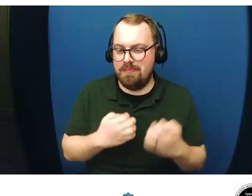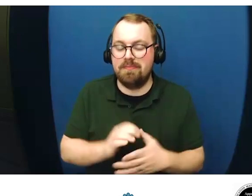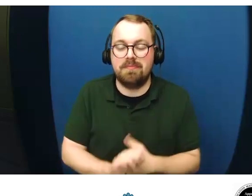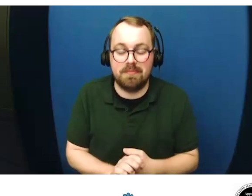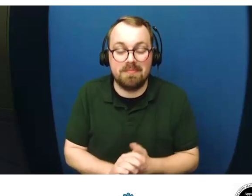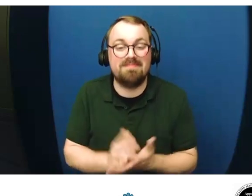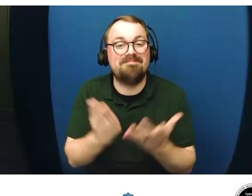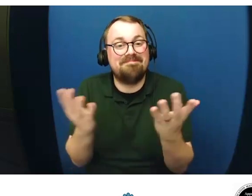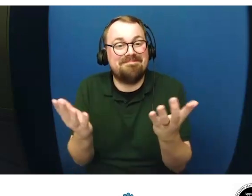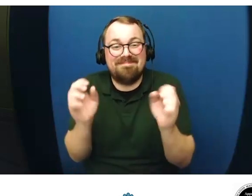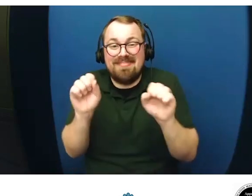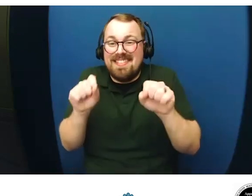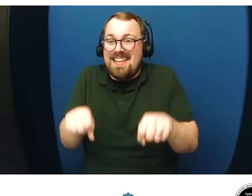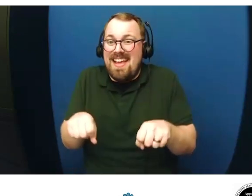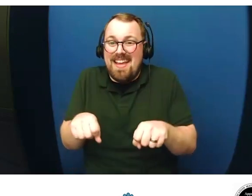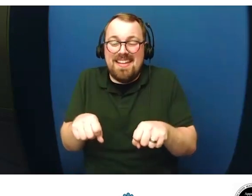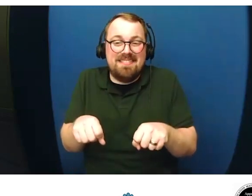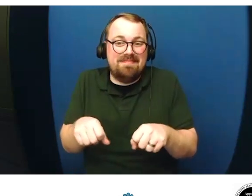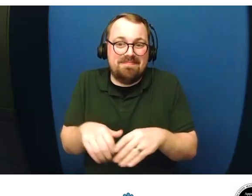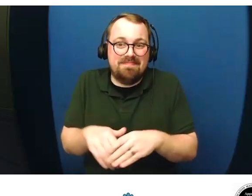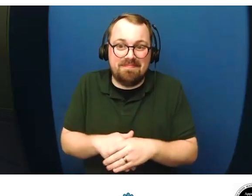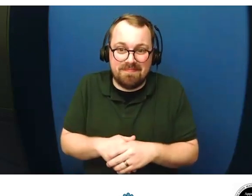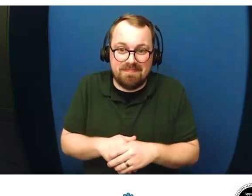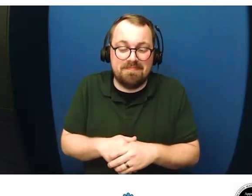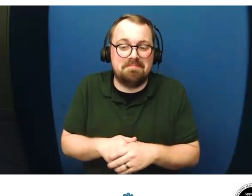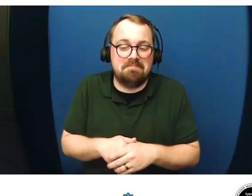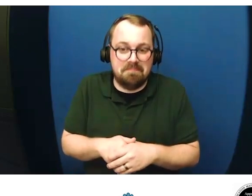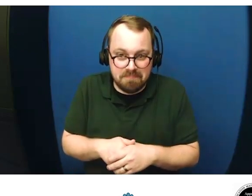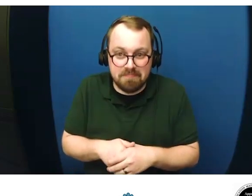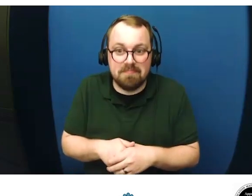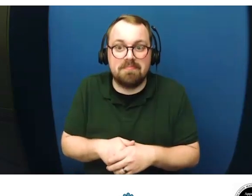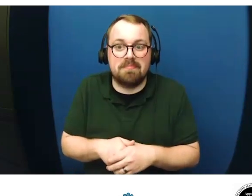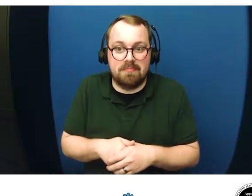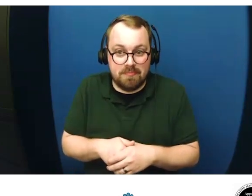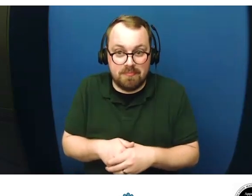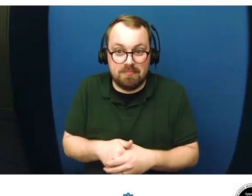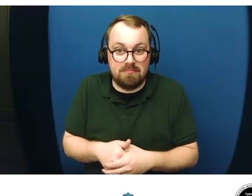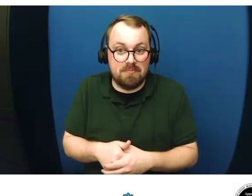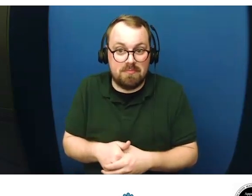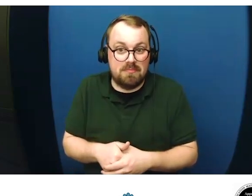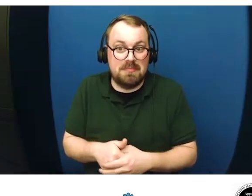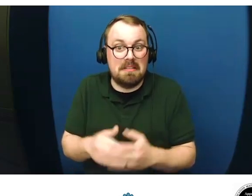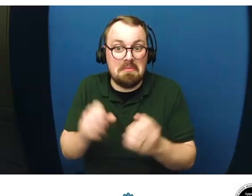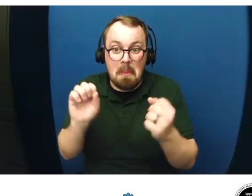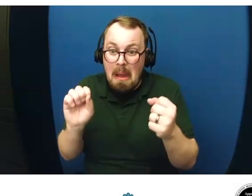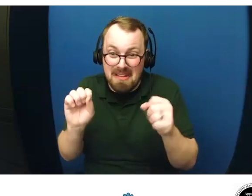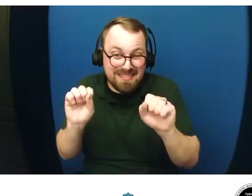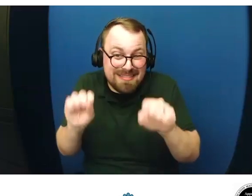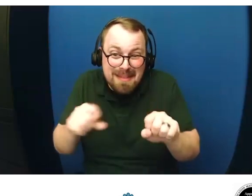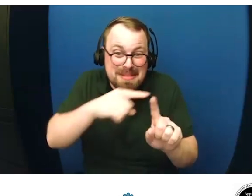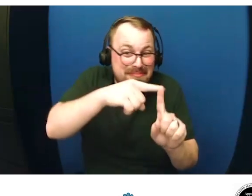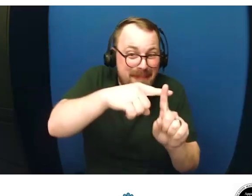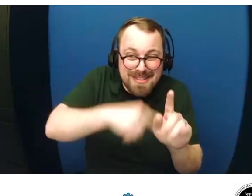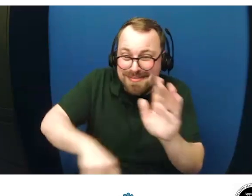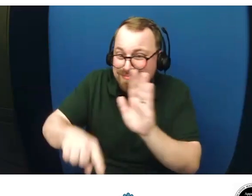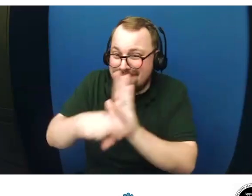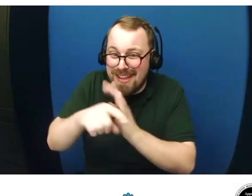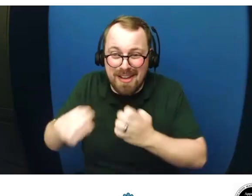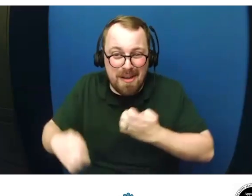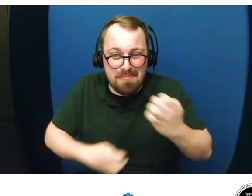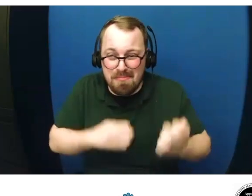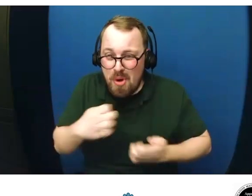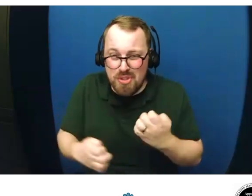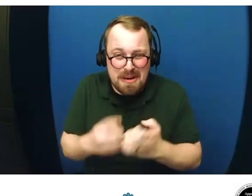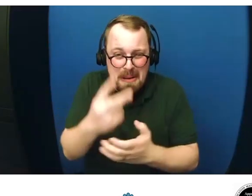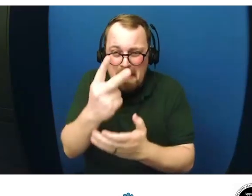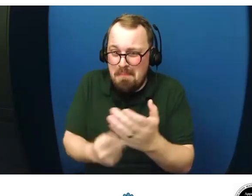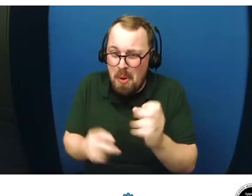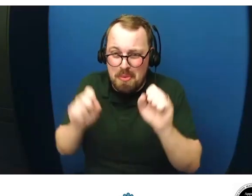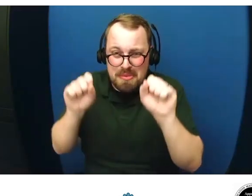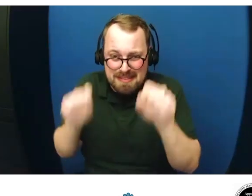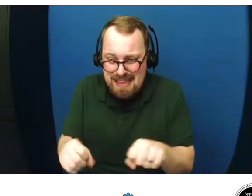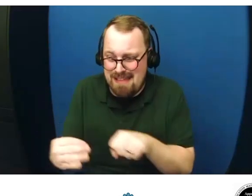So it could be that they–it can be a positive or a negative emotional situation. It could